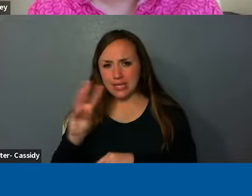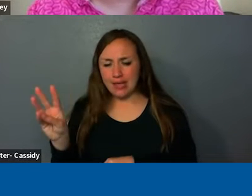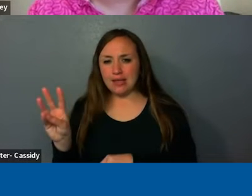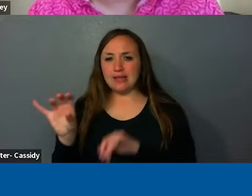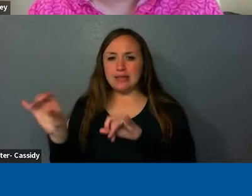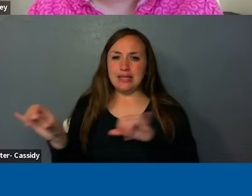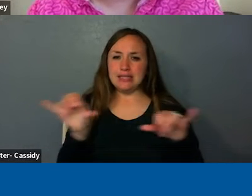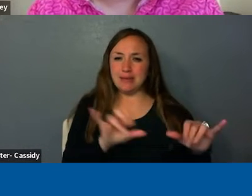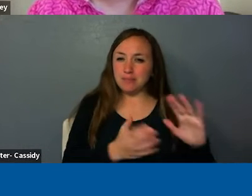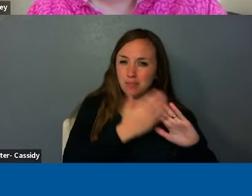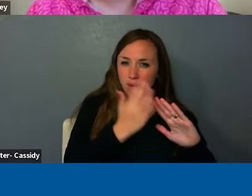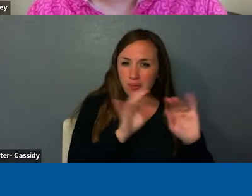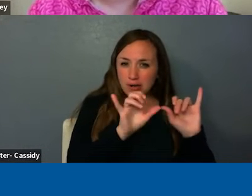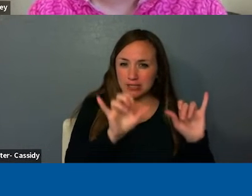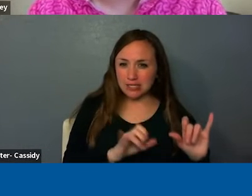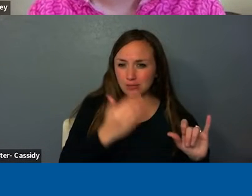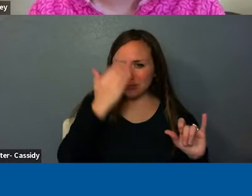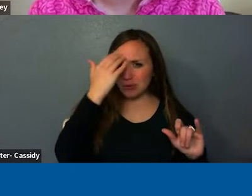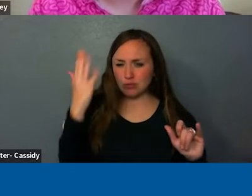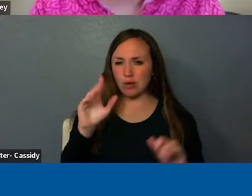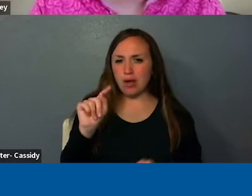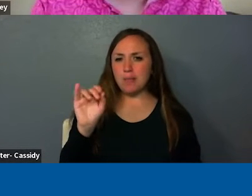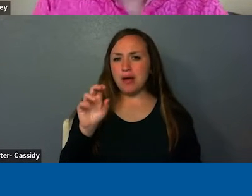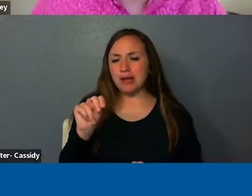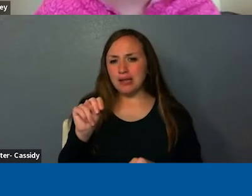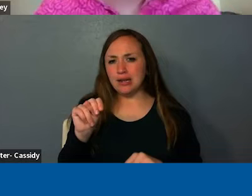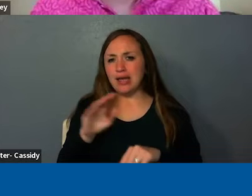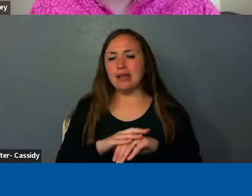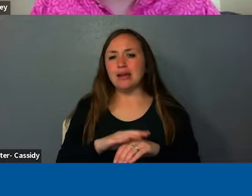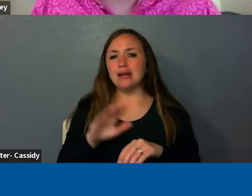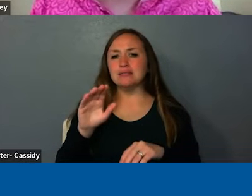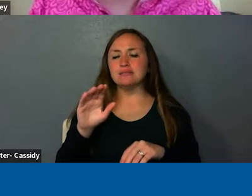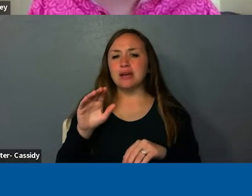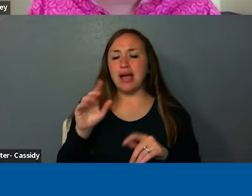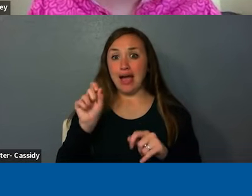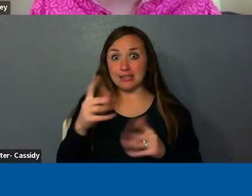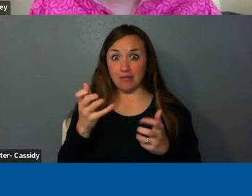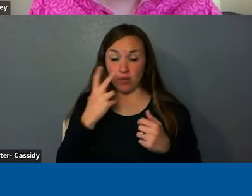you know, the operating system knows what a button is in a save confirm dialogue, asking me if you wanna save changes or not.